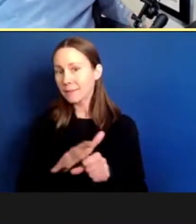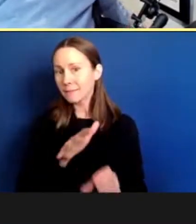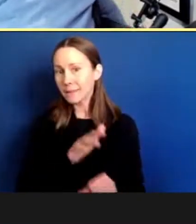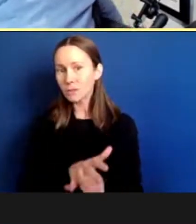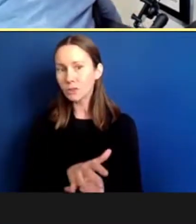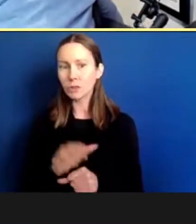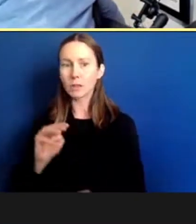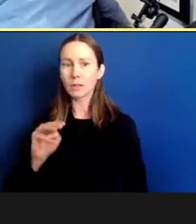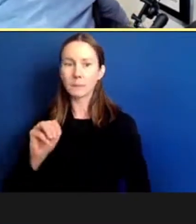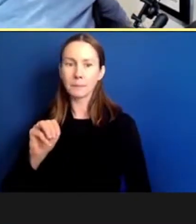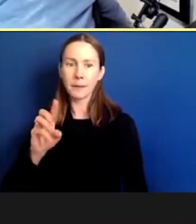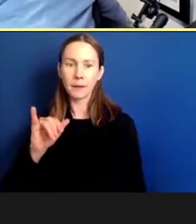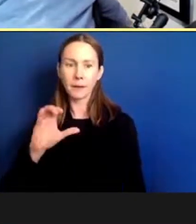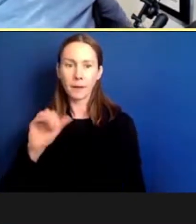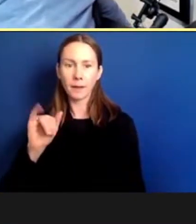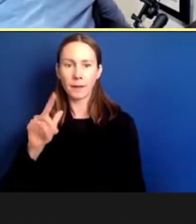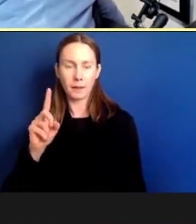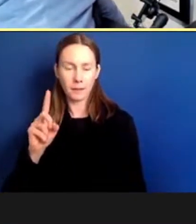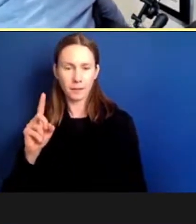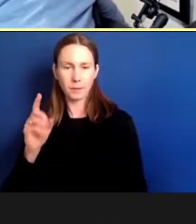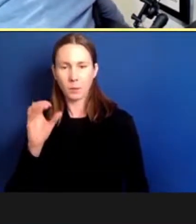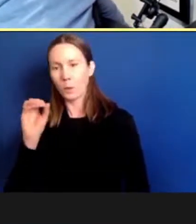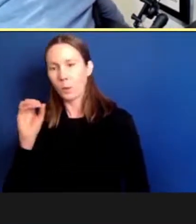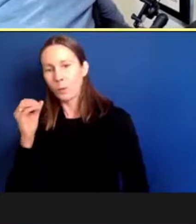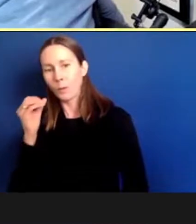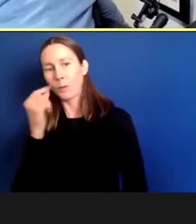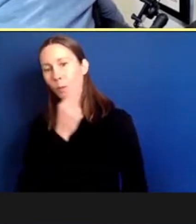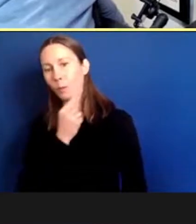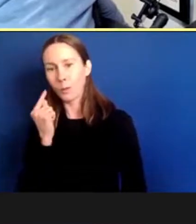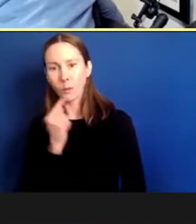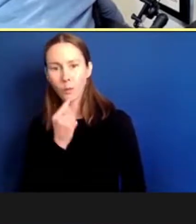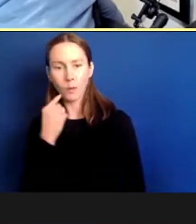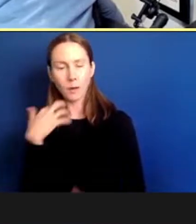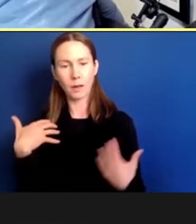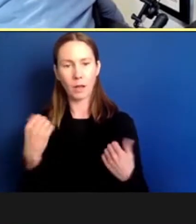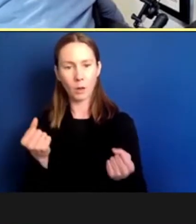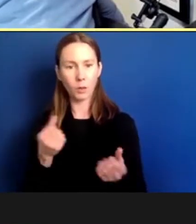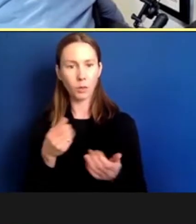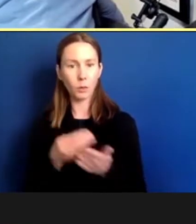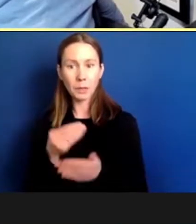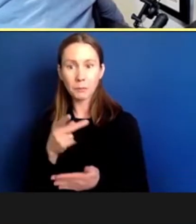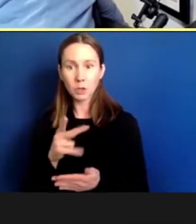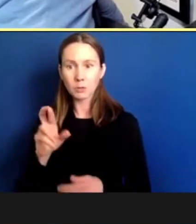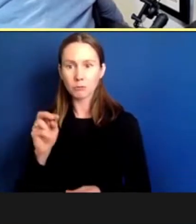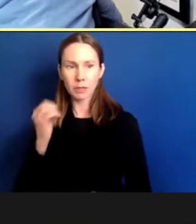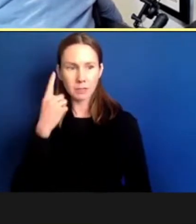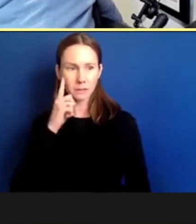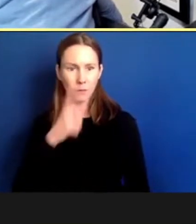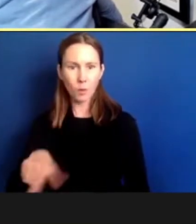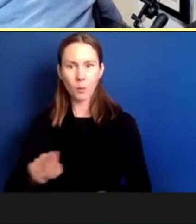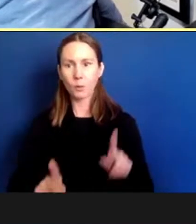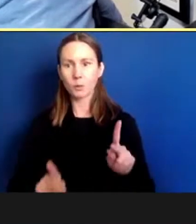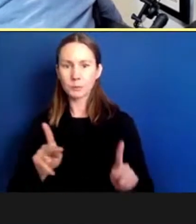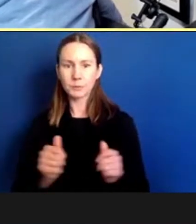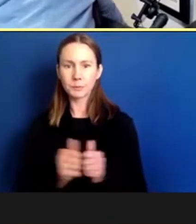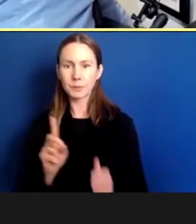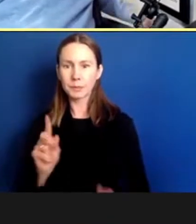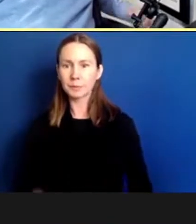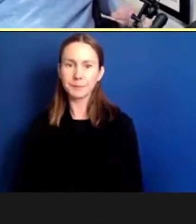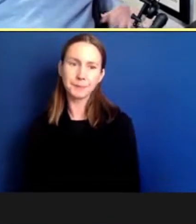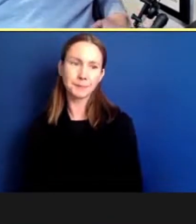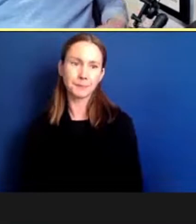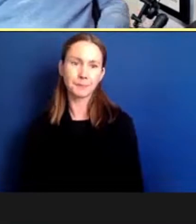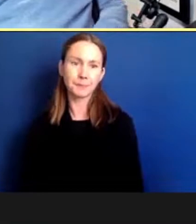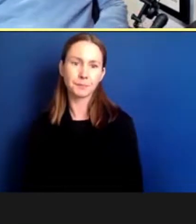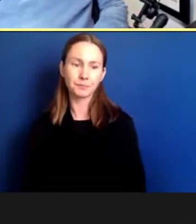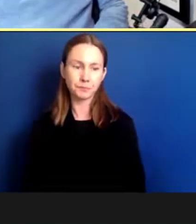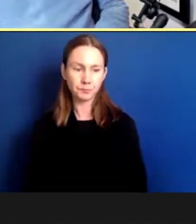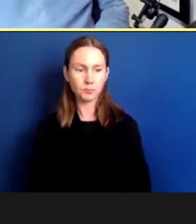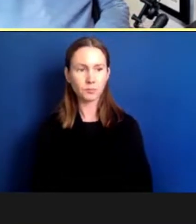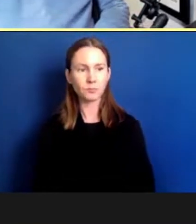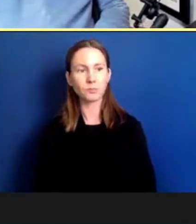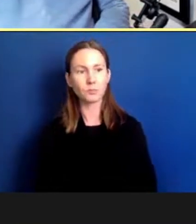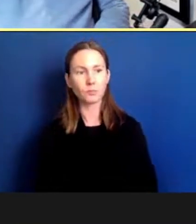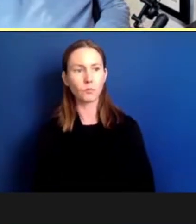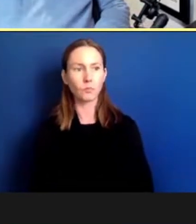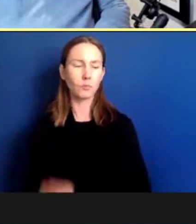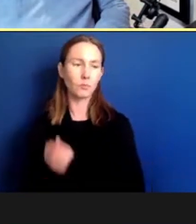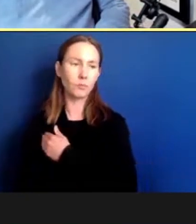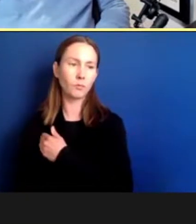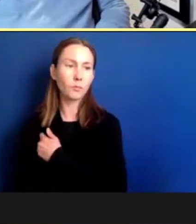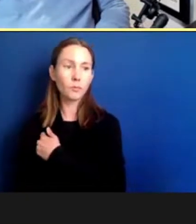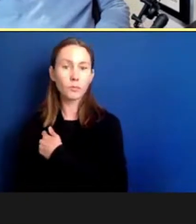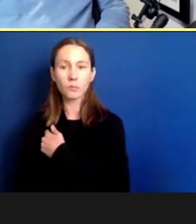health reimbursement rates for people with IDD. In February of last year, I issued my Vision